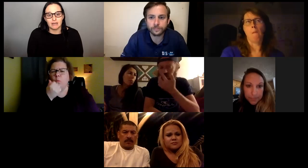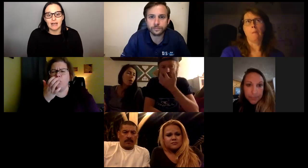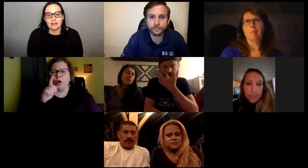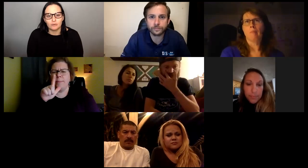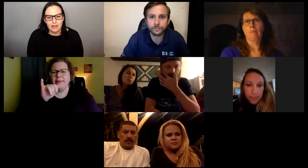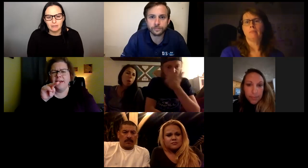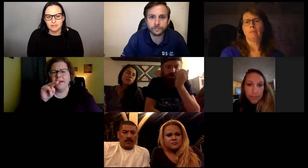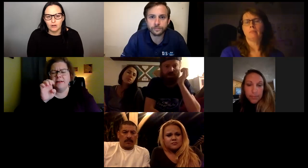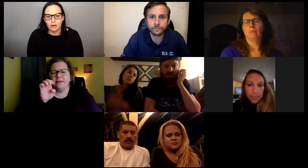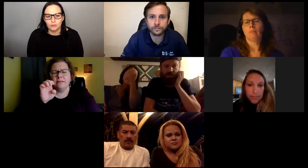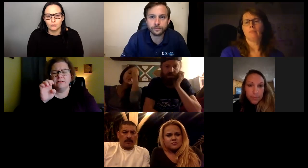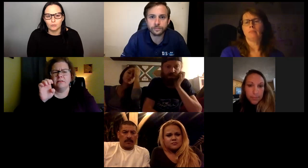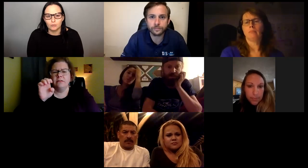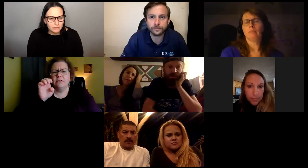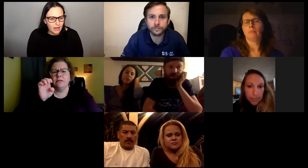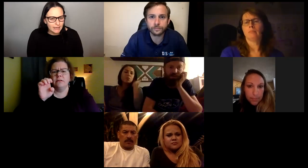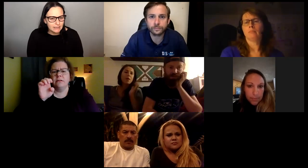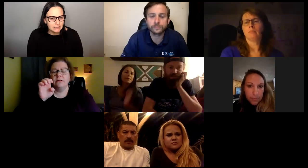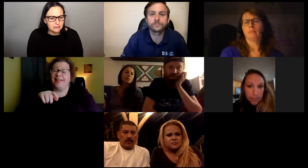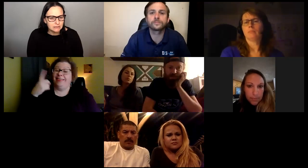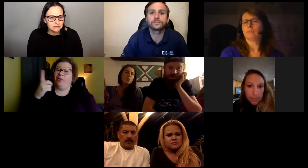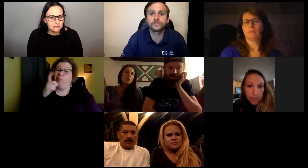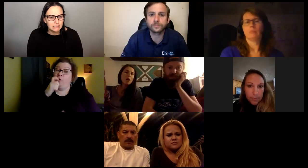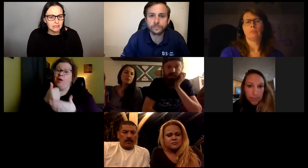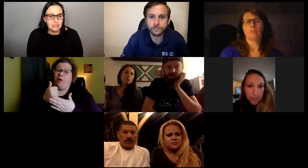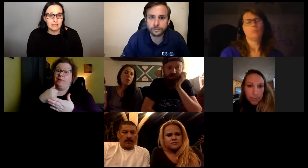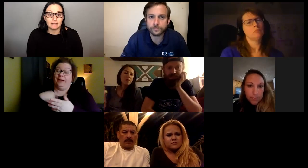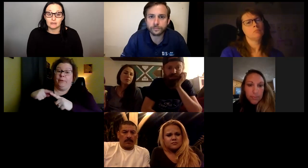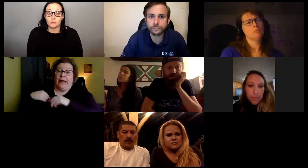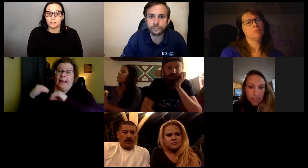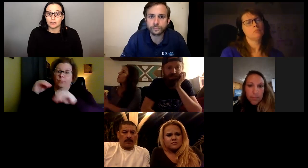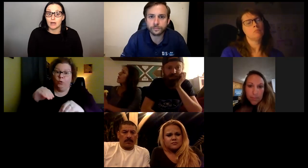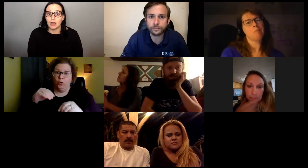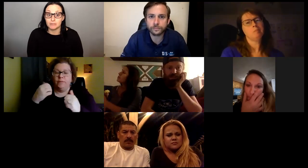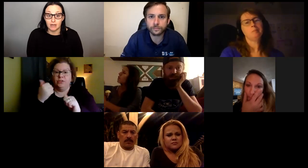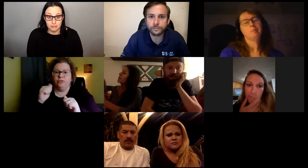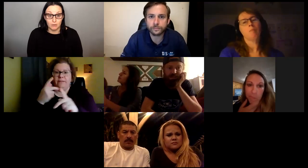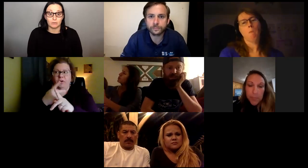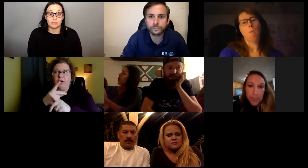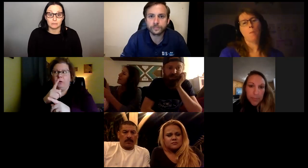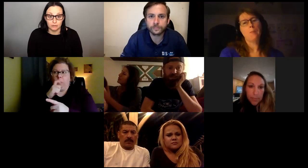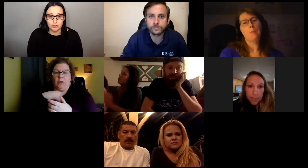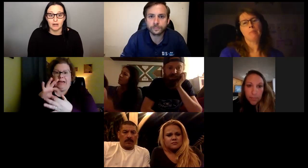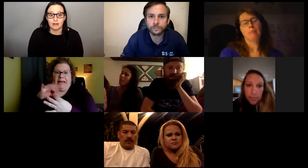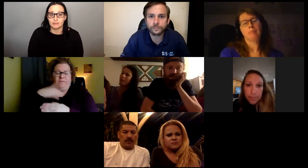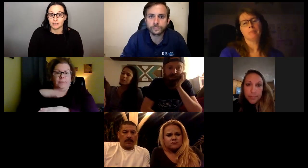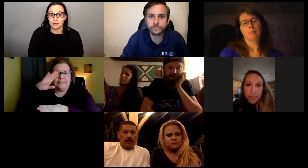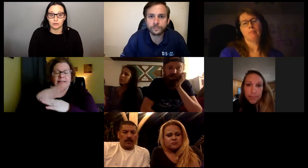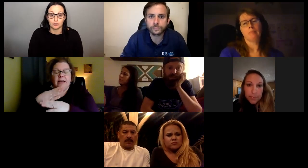california i believe it's called warm line they're the ones who helped us